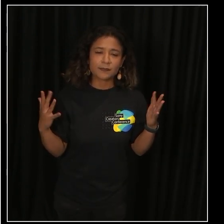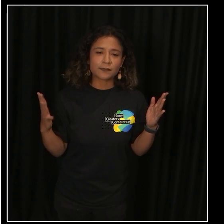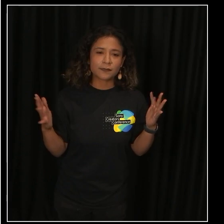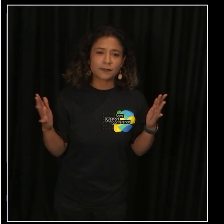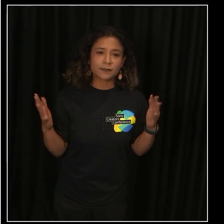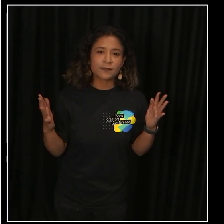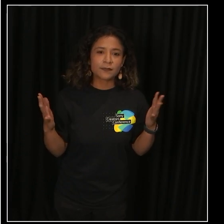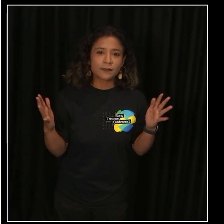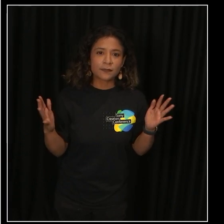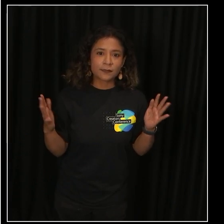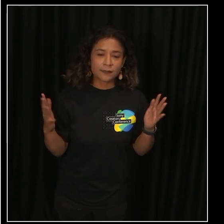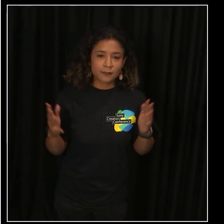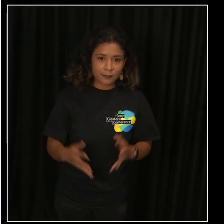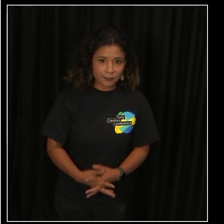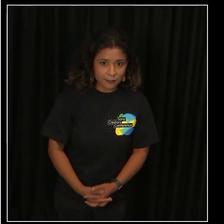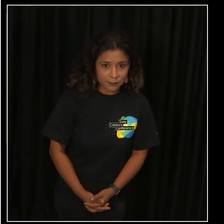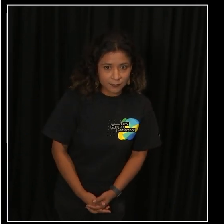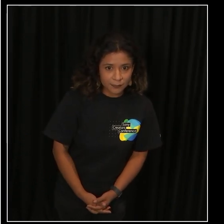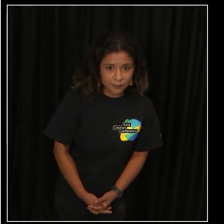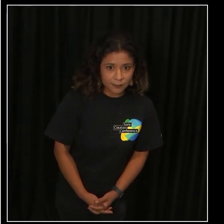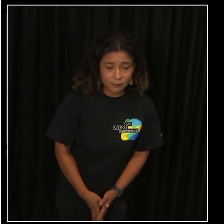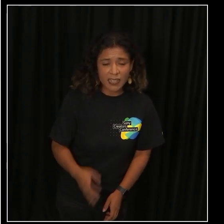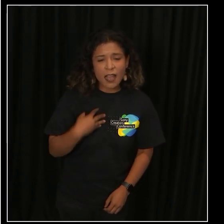And I'm open to any questions you might have.